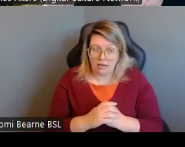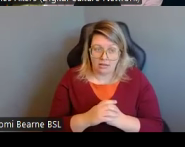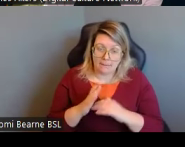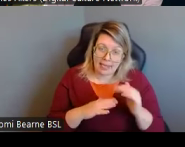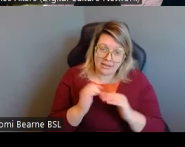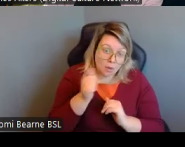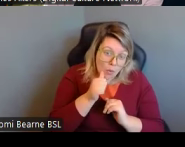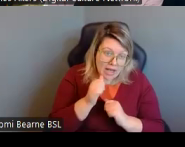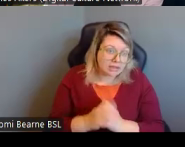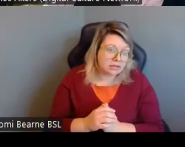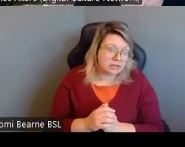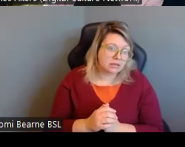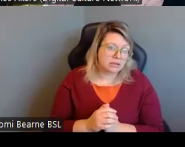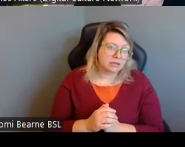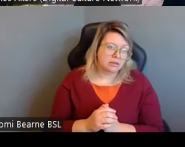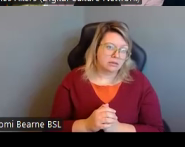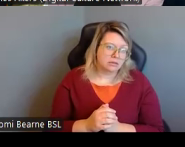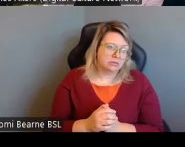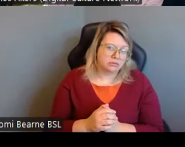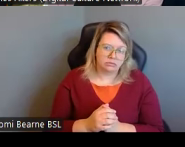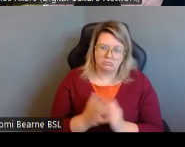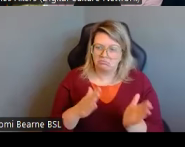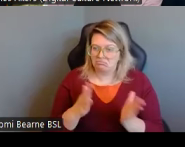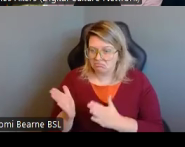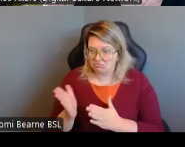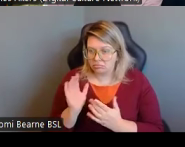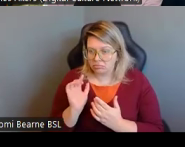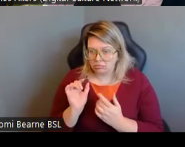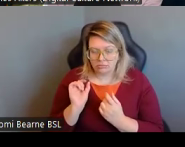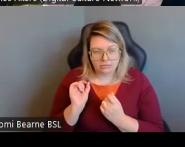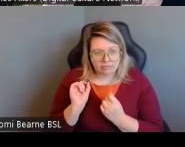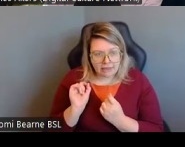Then we've got things like email about upcoming events to produce conversions.